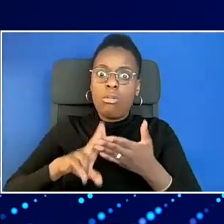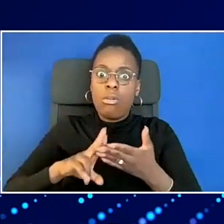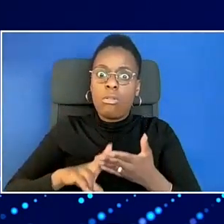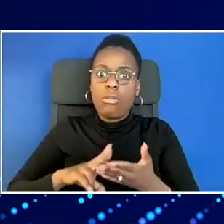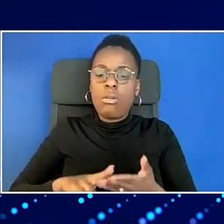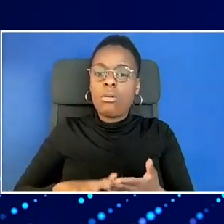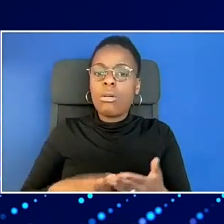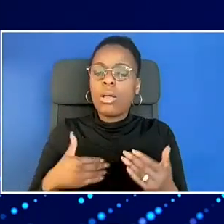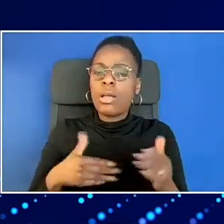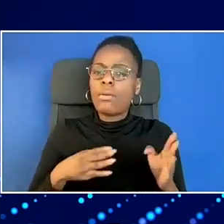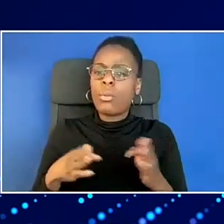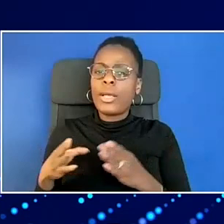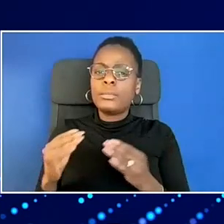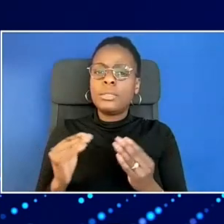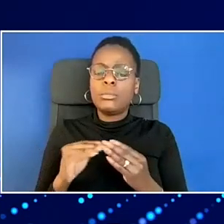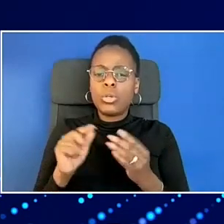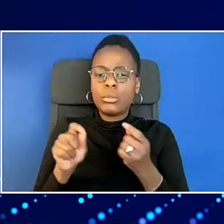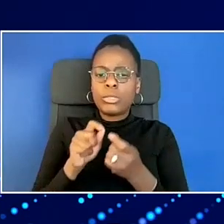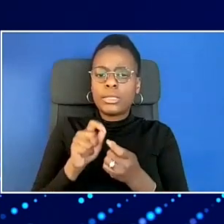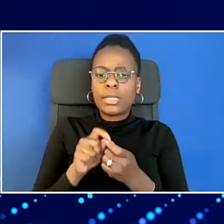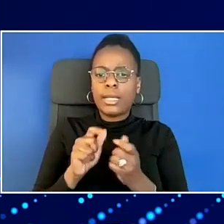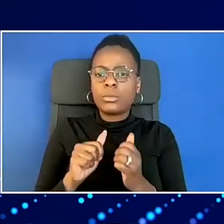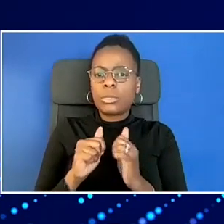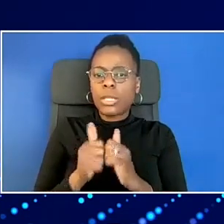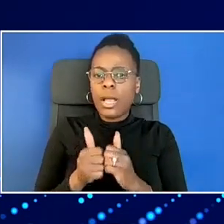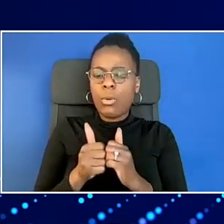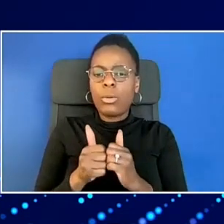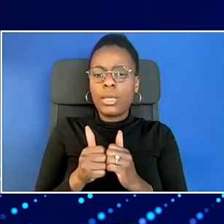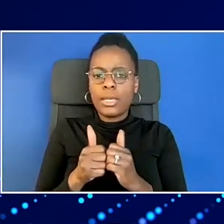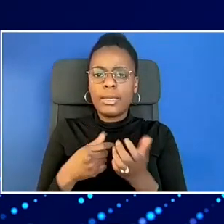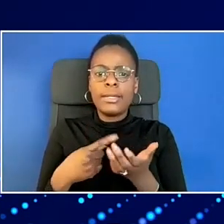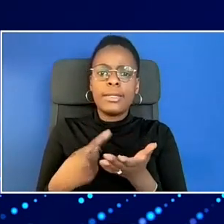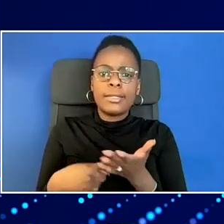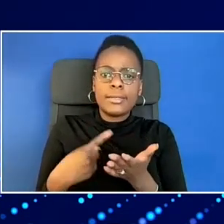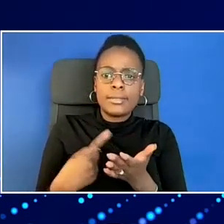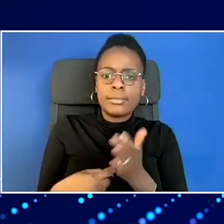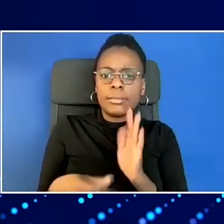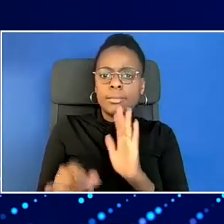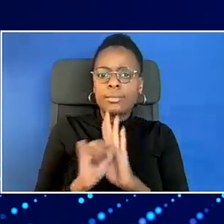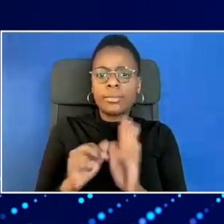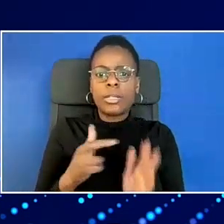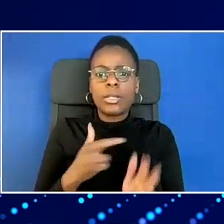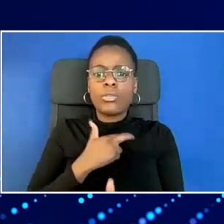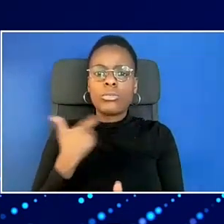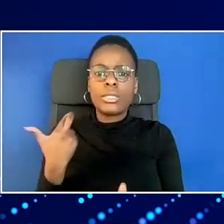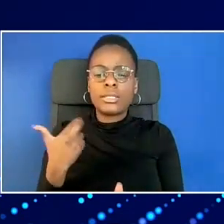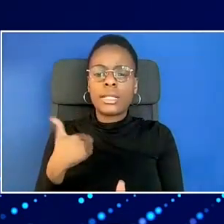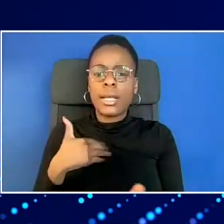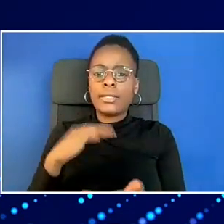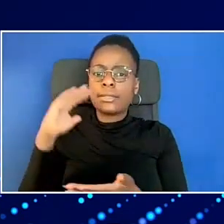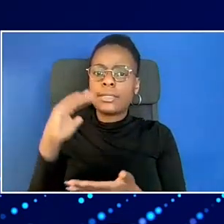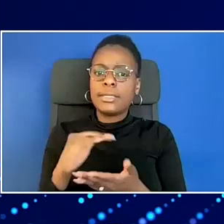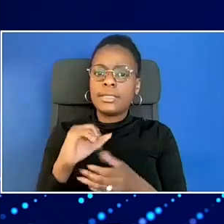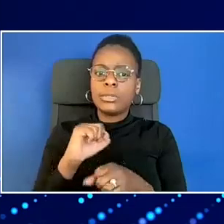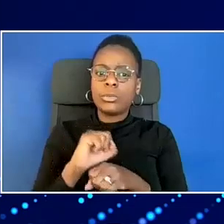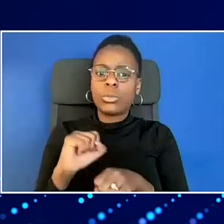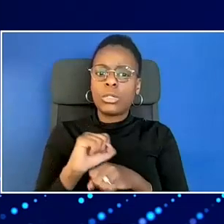more precise in how we get at the risk here in a way that creates the least amount of work for state authorizers who are going to have to do this work and also